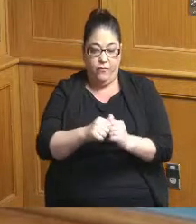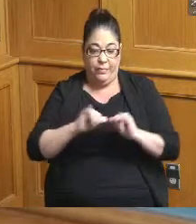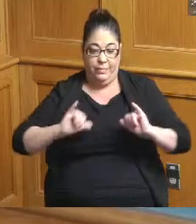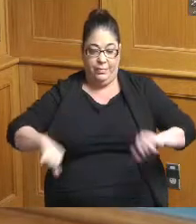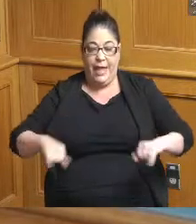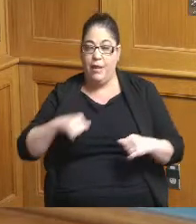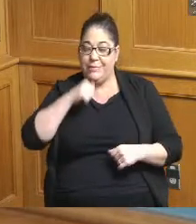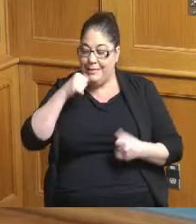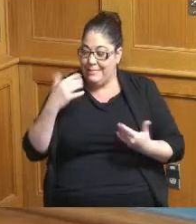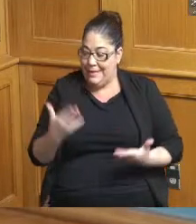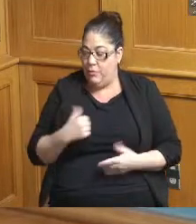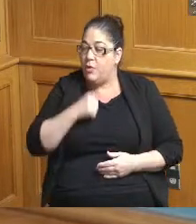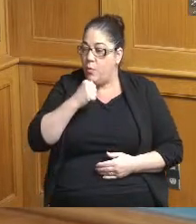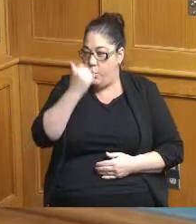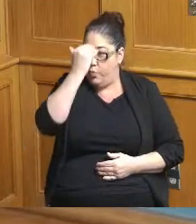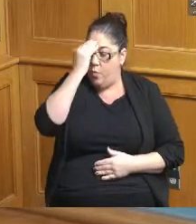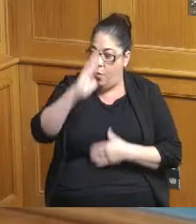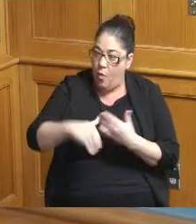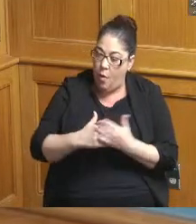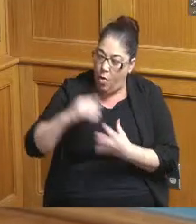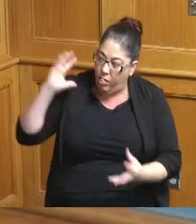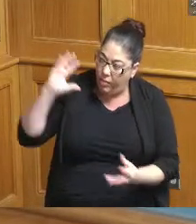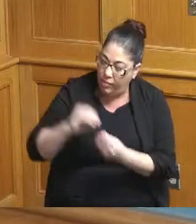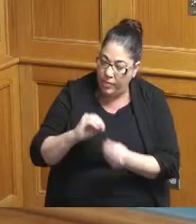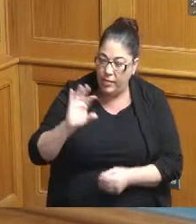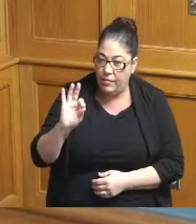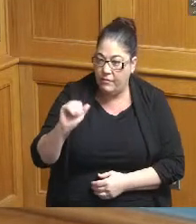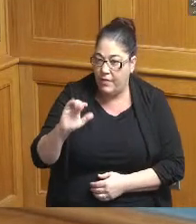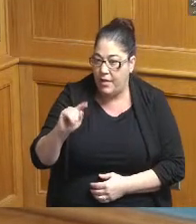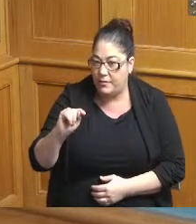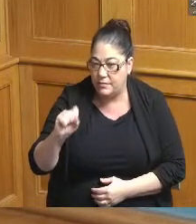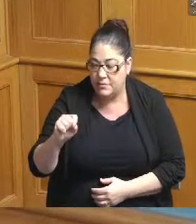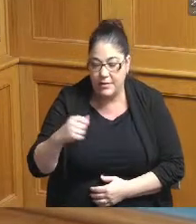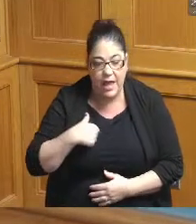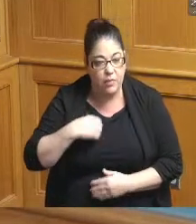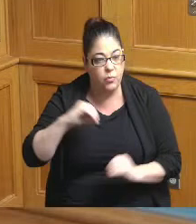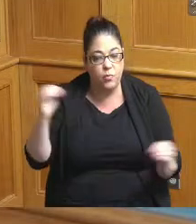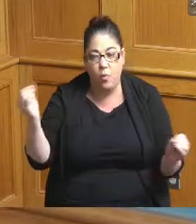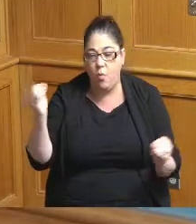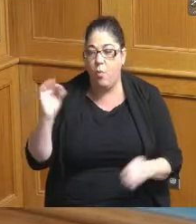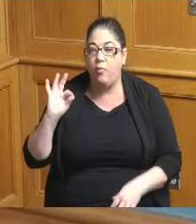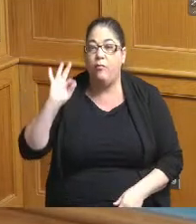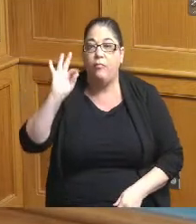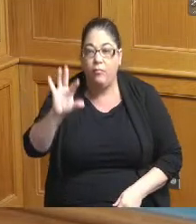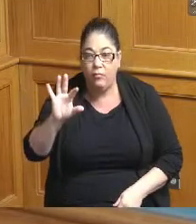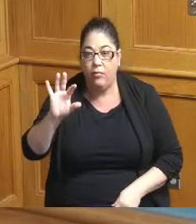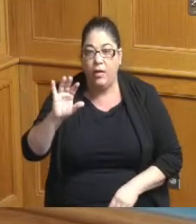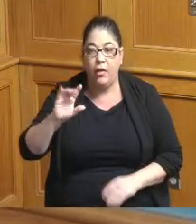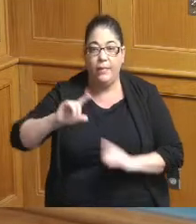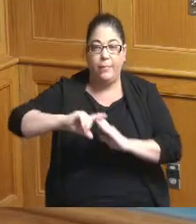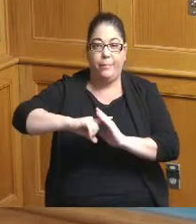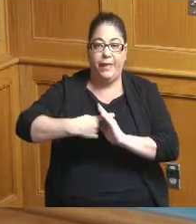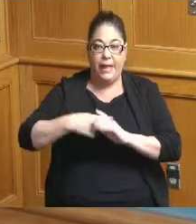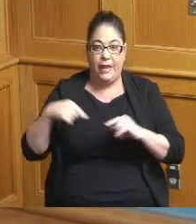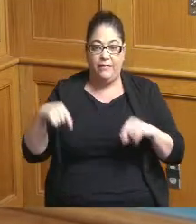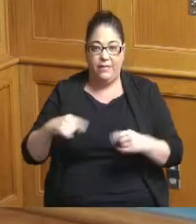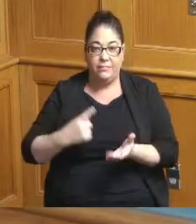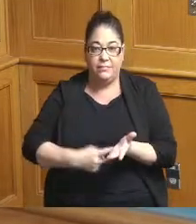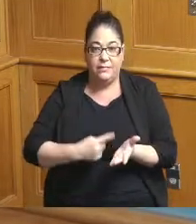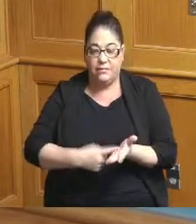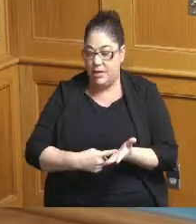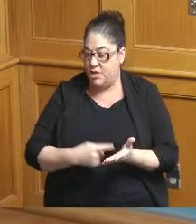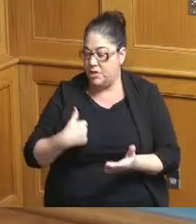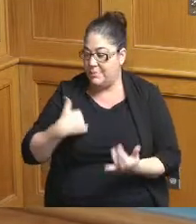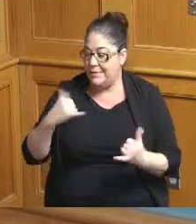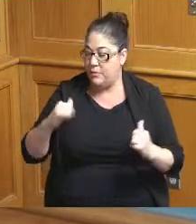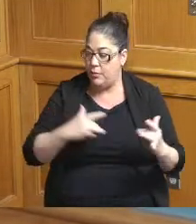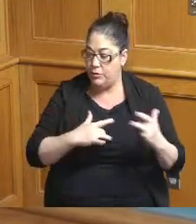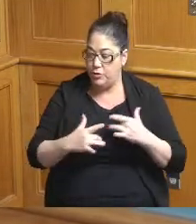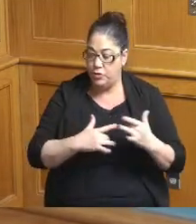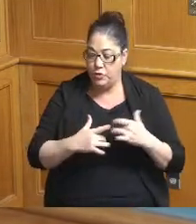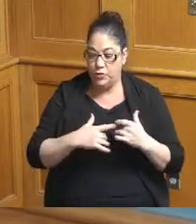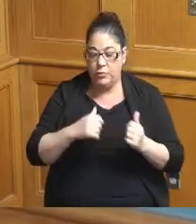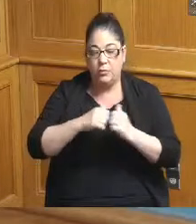don't know all the facts had no input on the front end and I'm still concerned that it the process